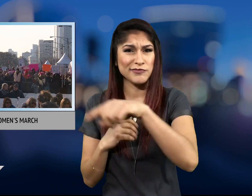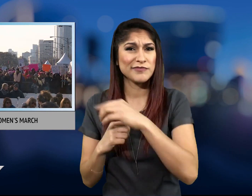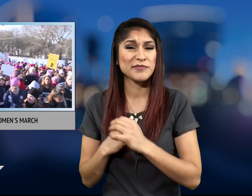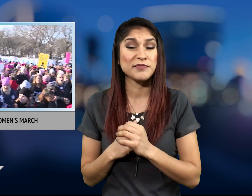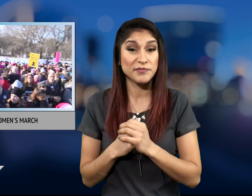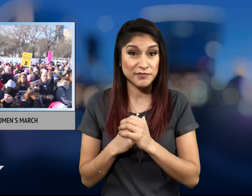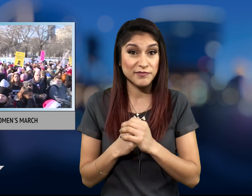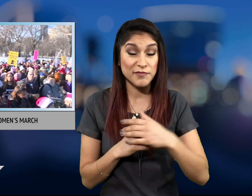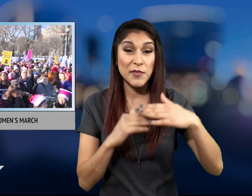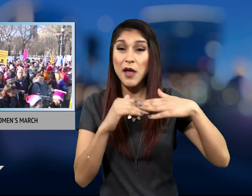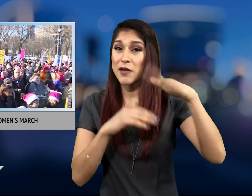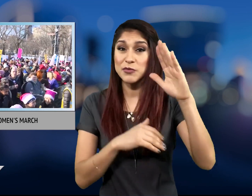a rally at the Lincoln Memorial.